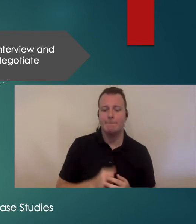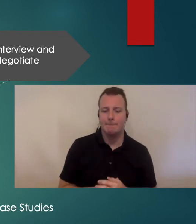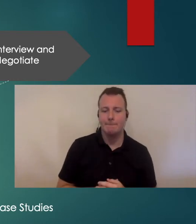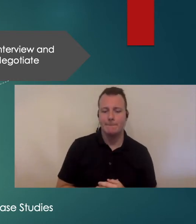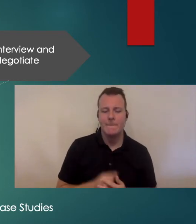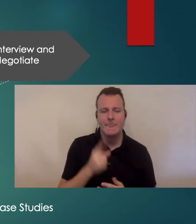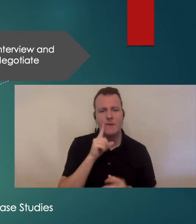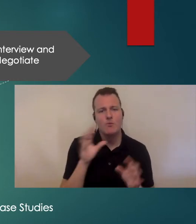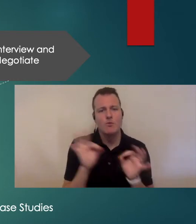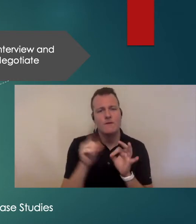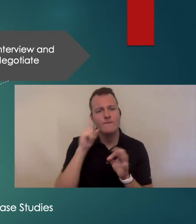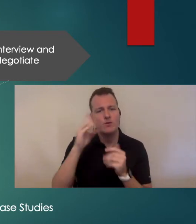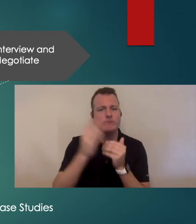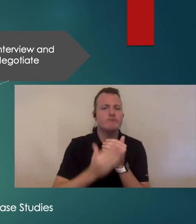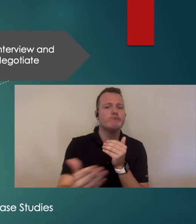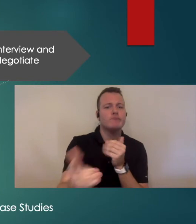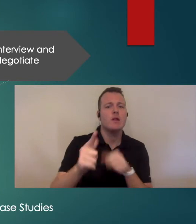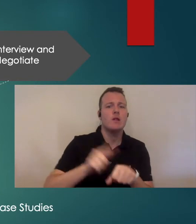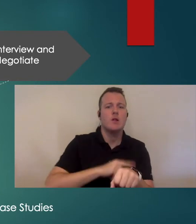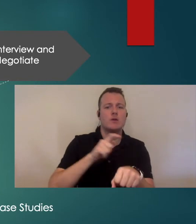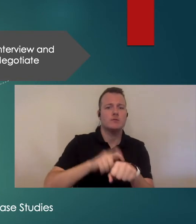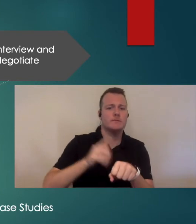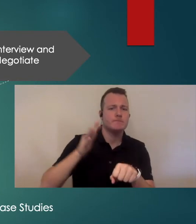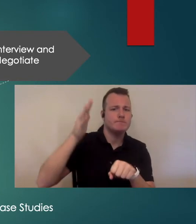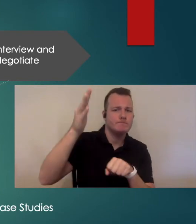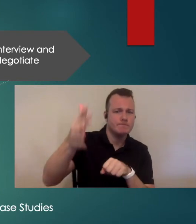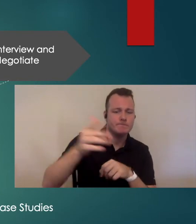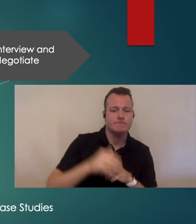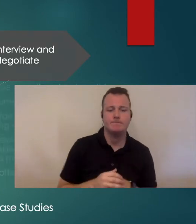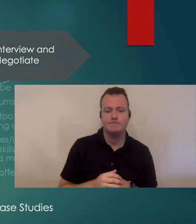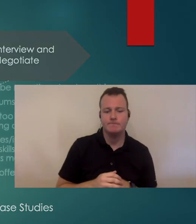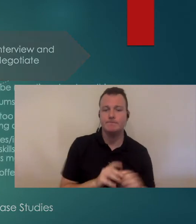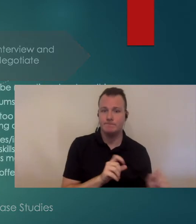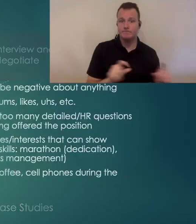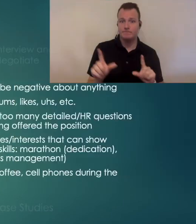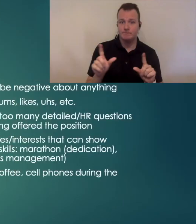long time. Next slide please.